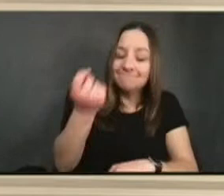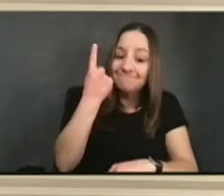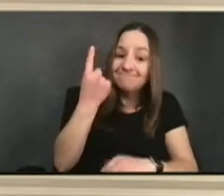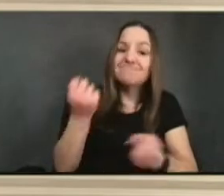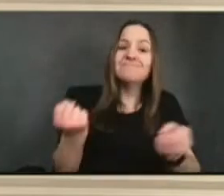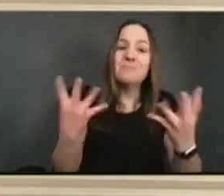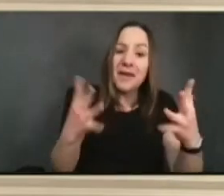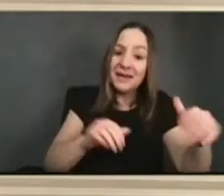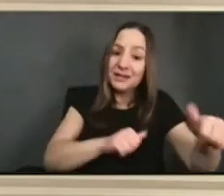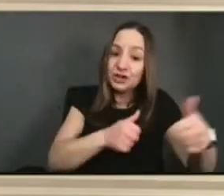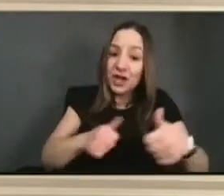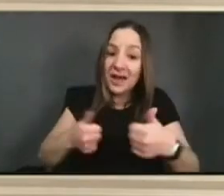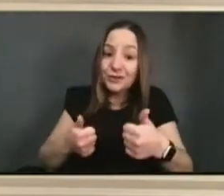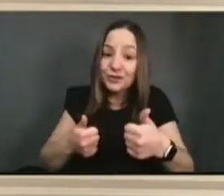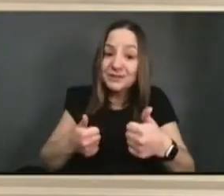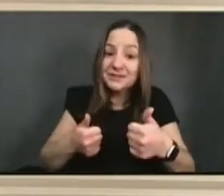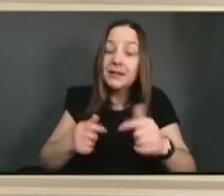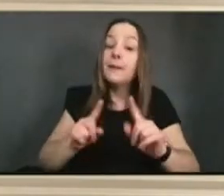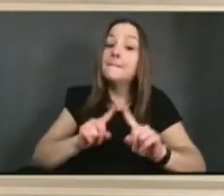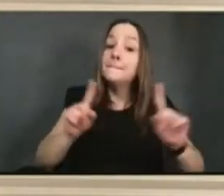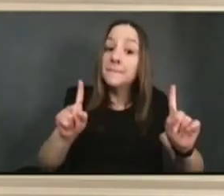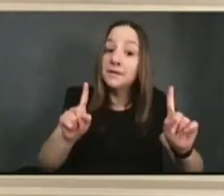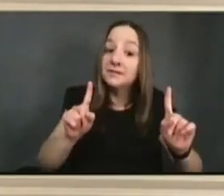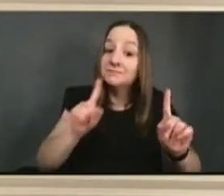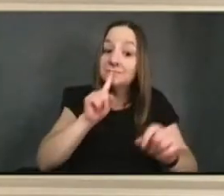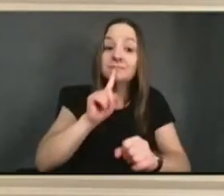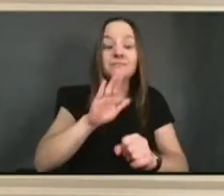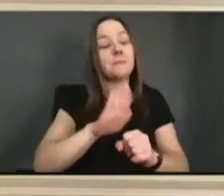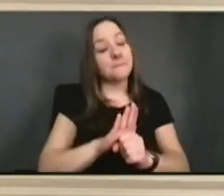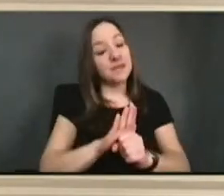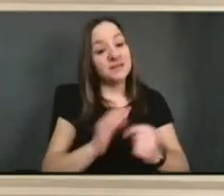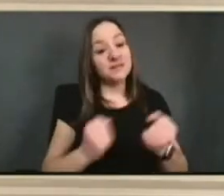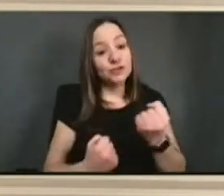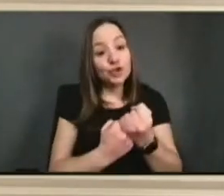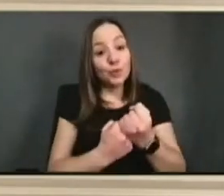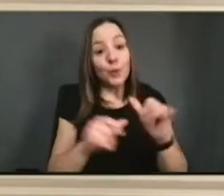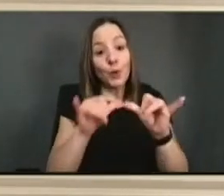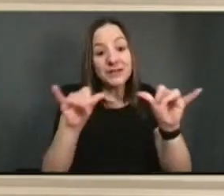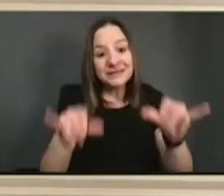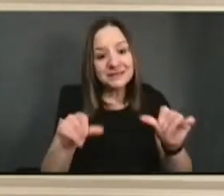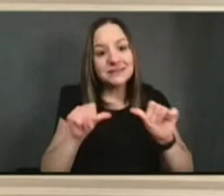continuously challenge. Um but we commit to trying to do